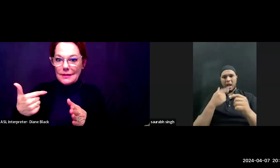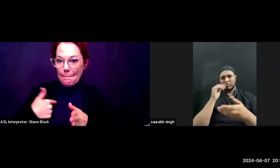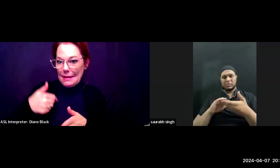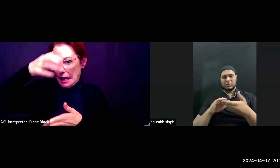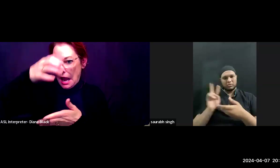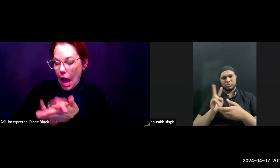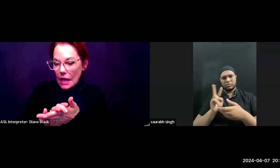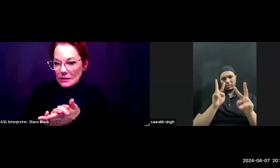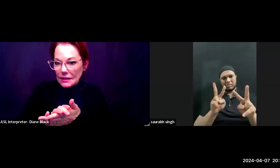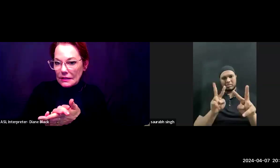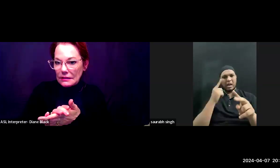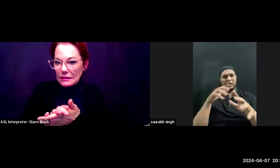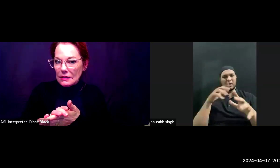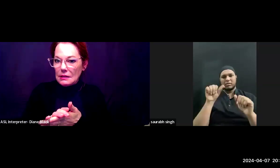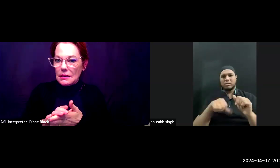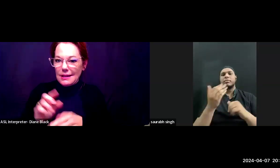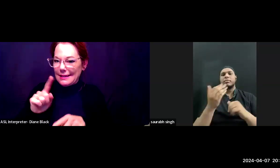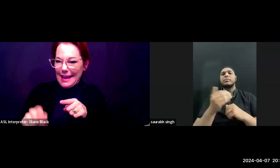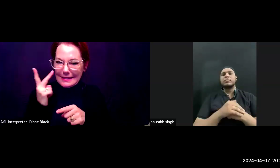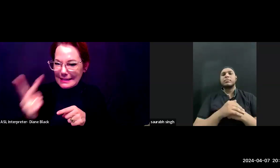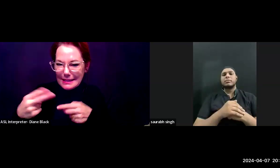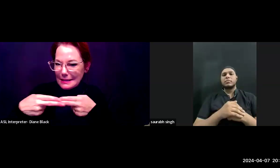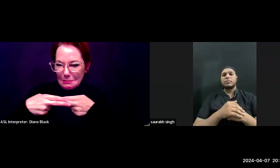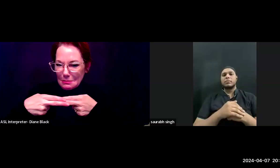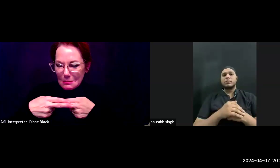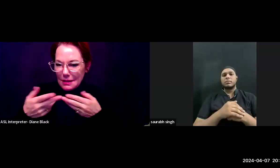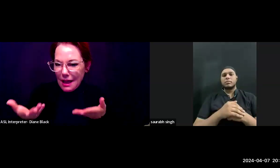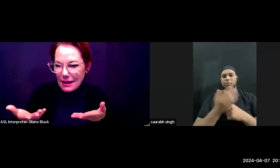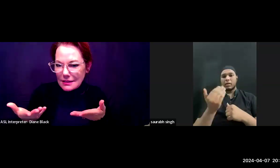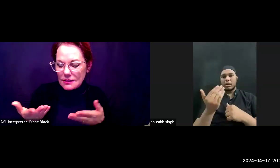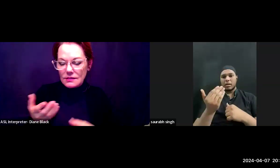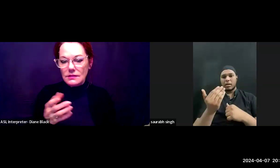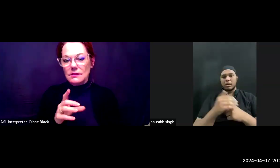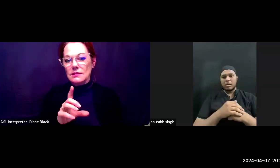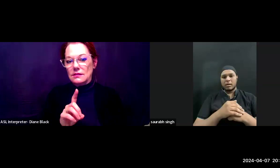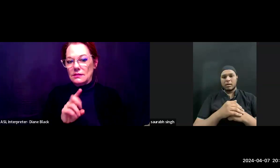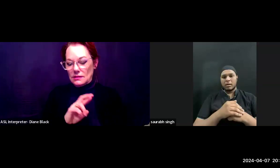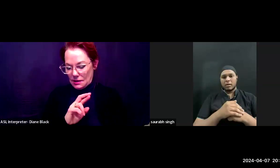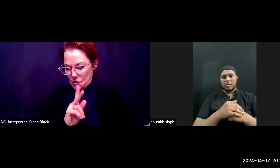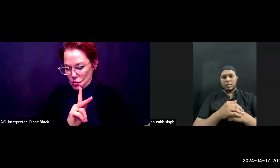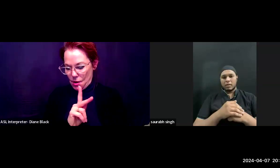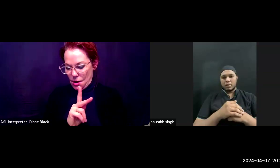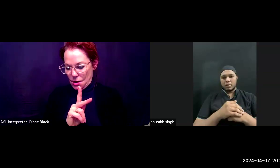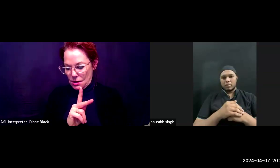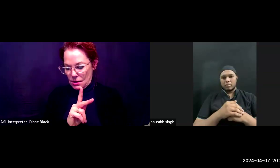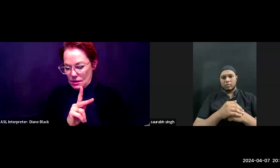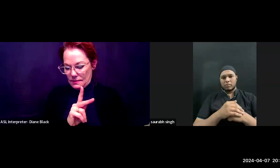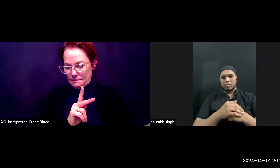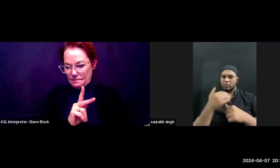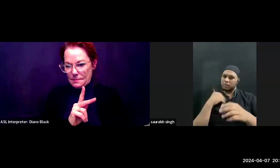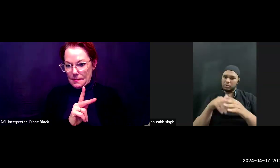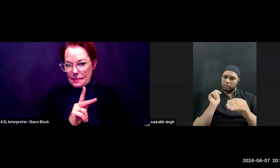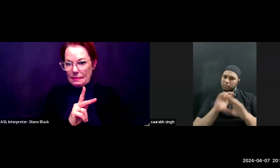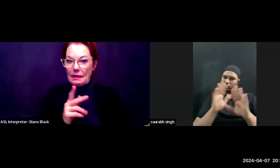going on in your presentation. [Dr Kumar speaking] Okay I uh because I have used images that we generally use in